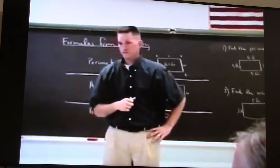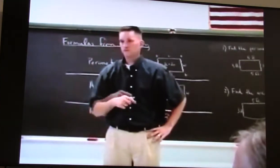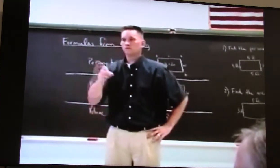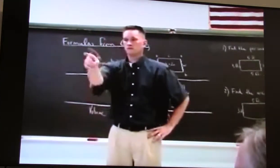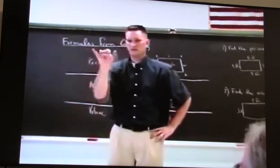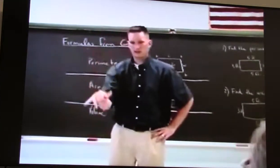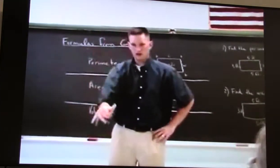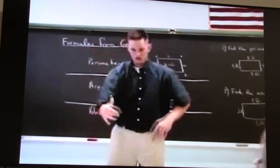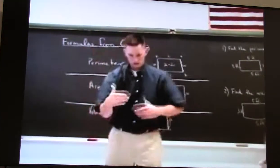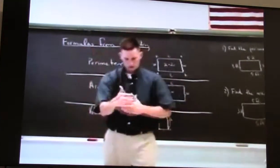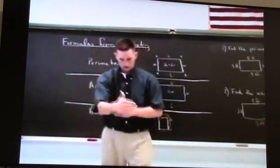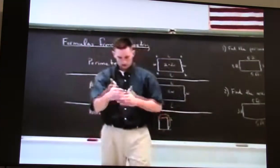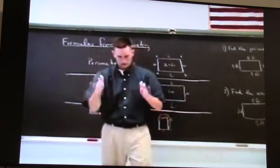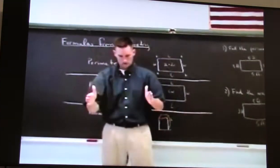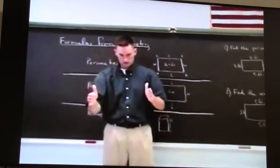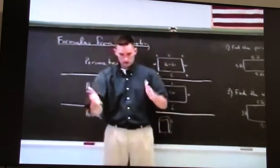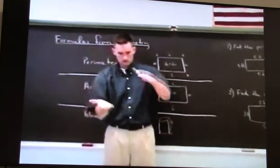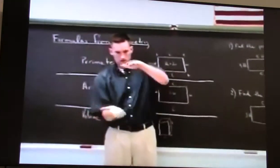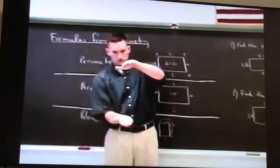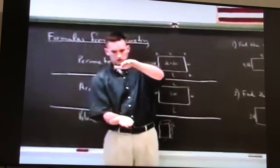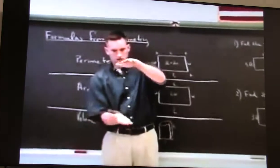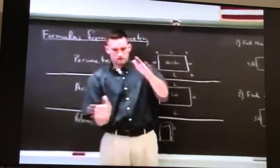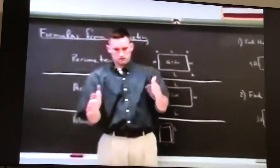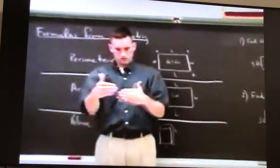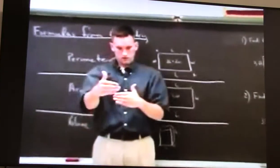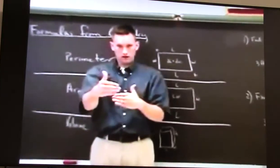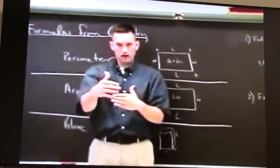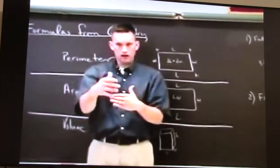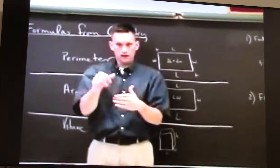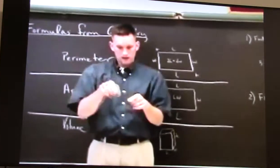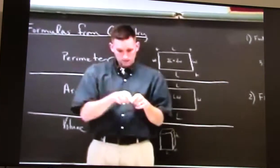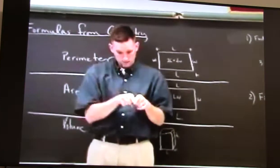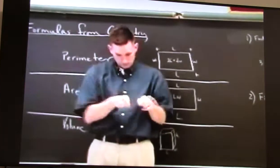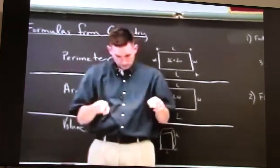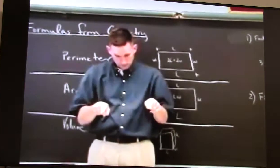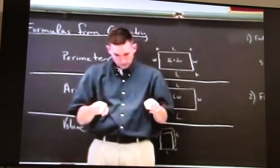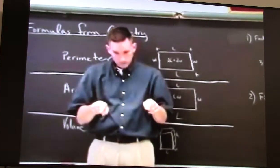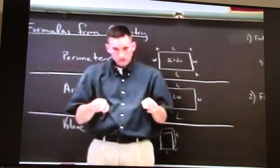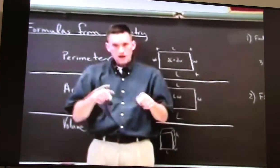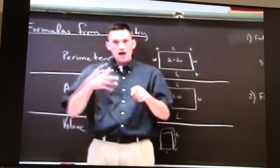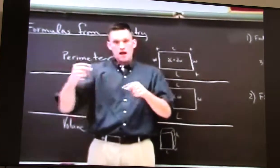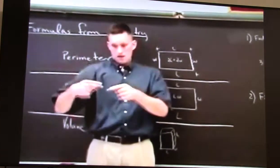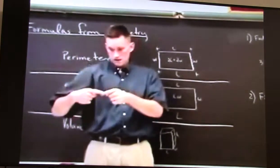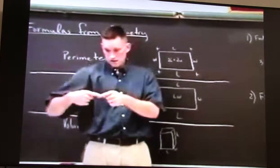You would use volume for three dimensional shapes.